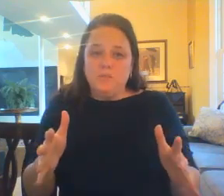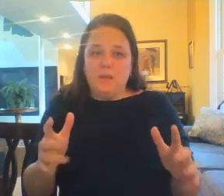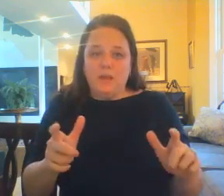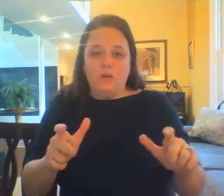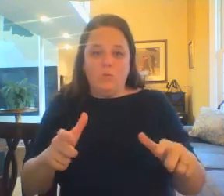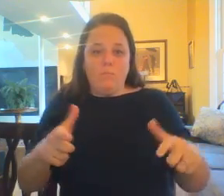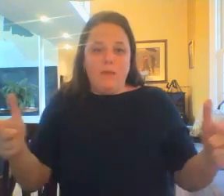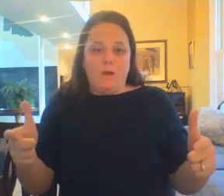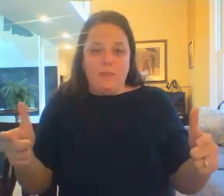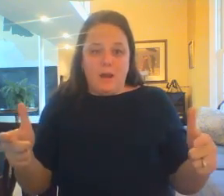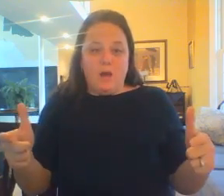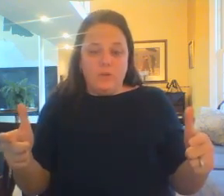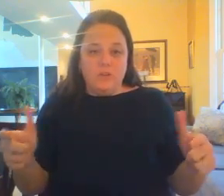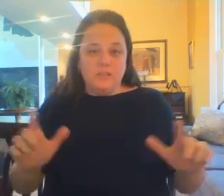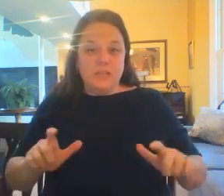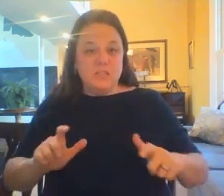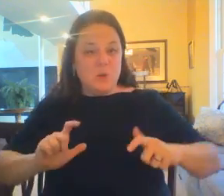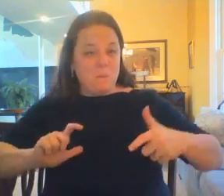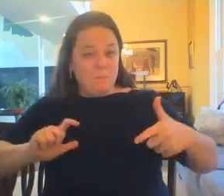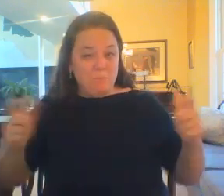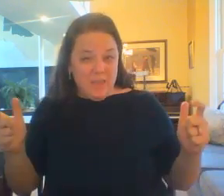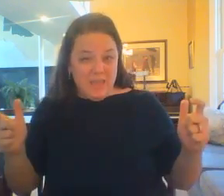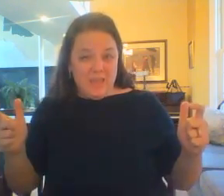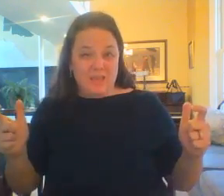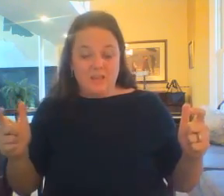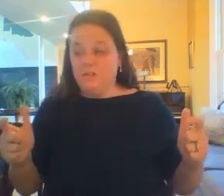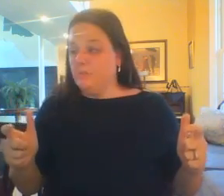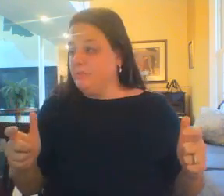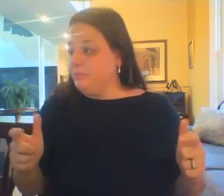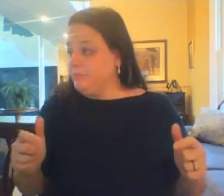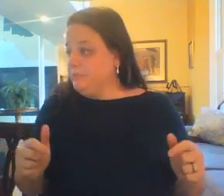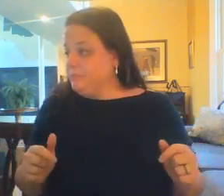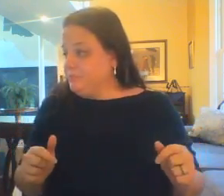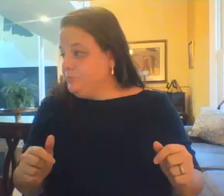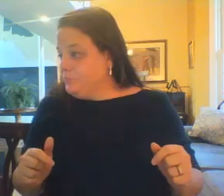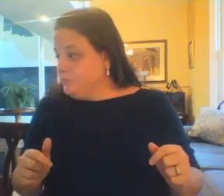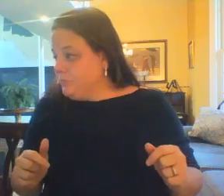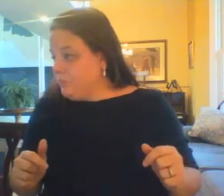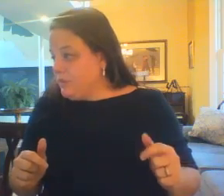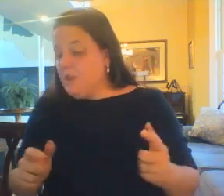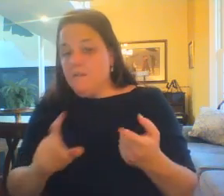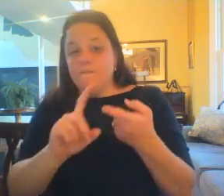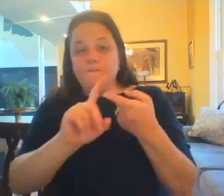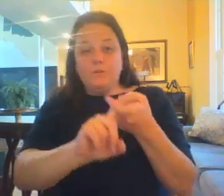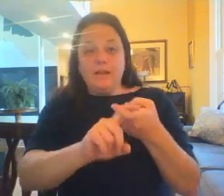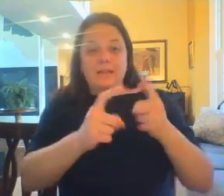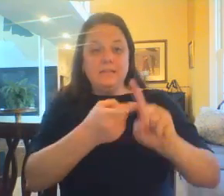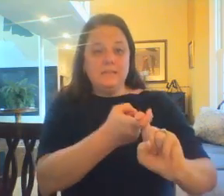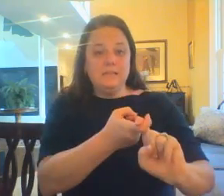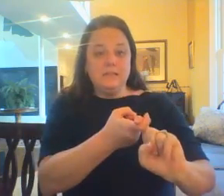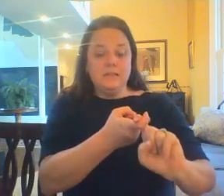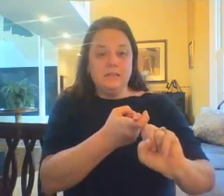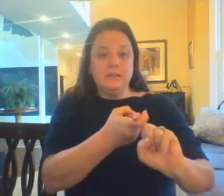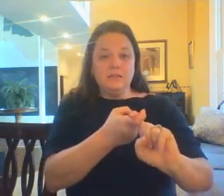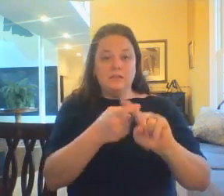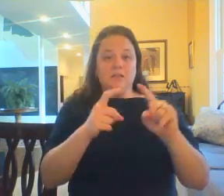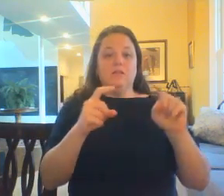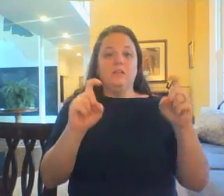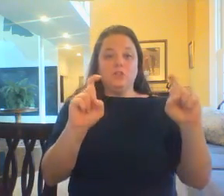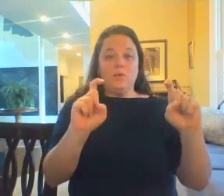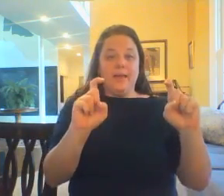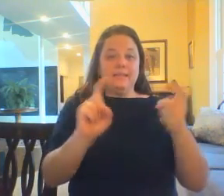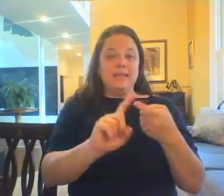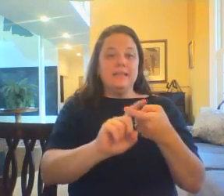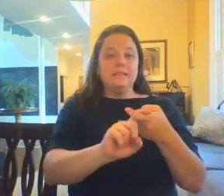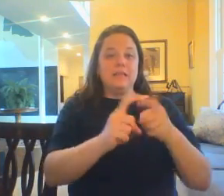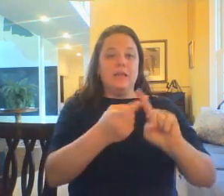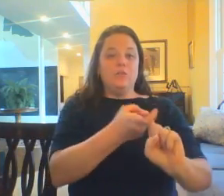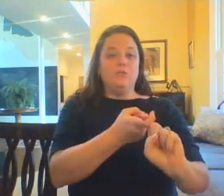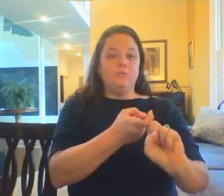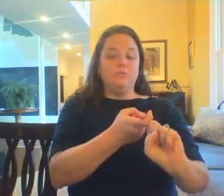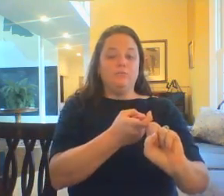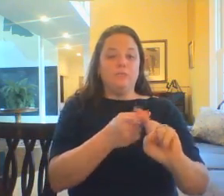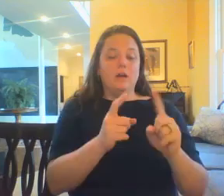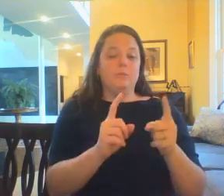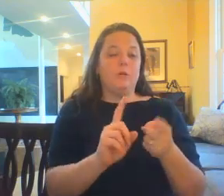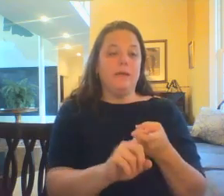big we may or may not would use this so